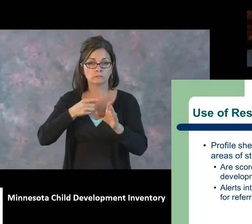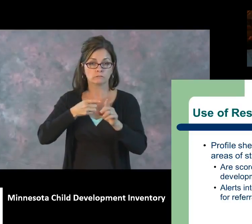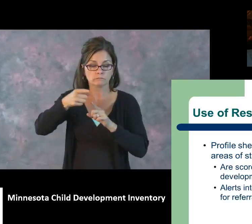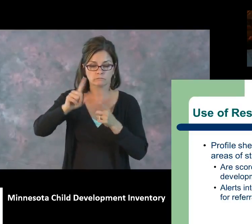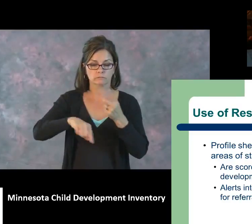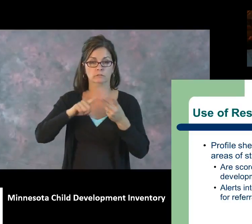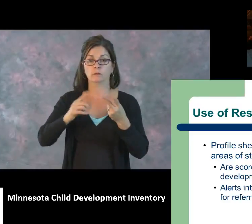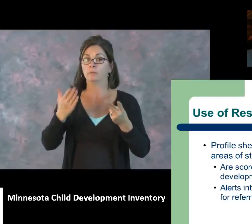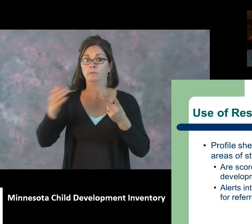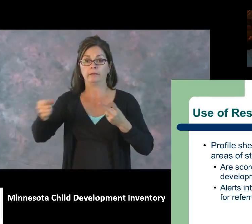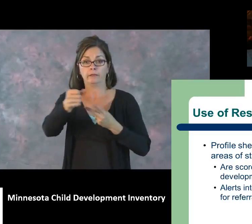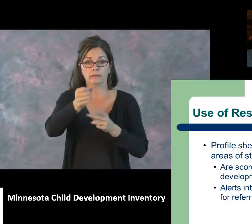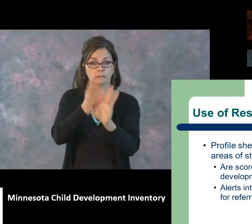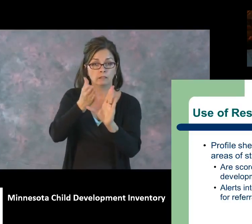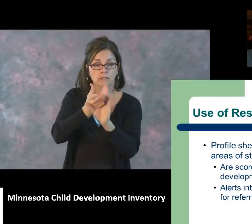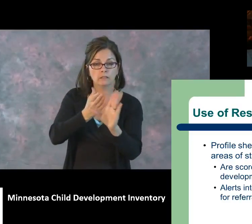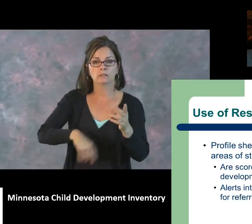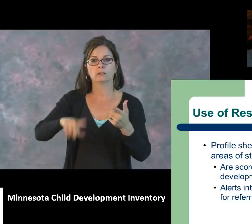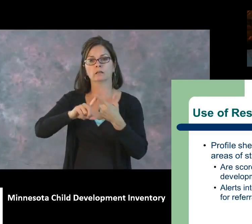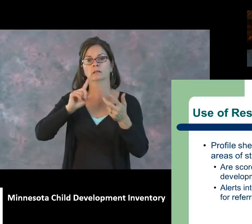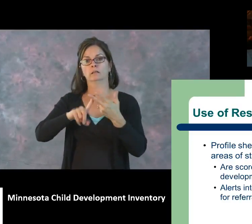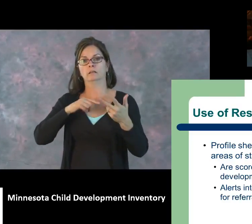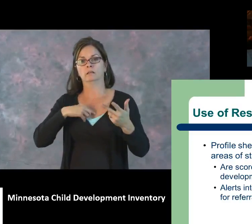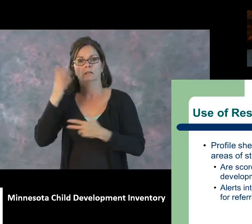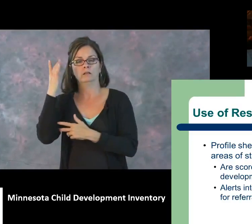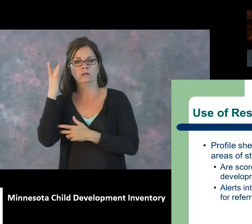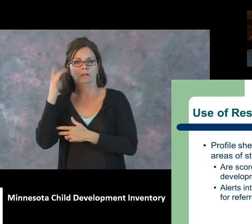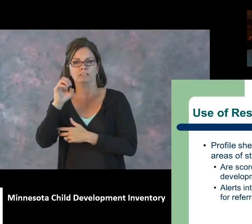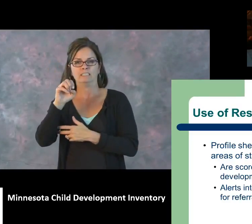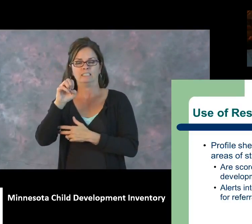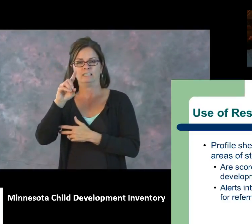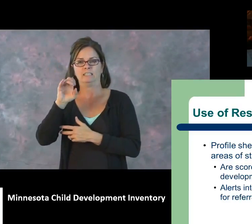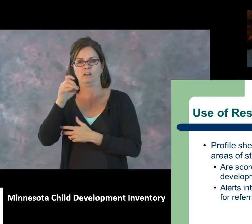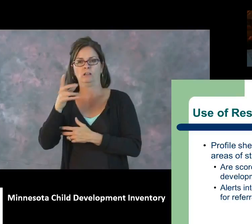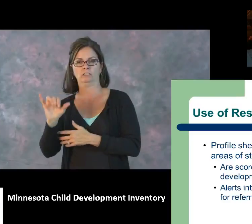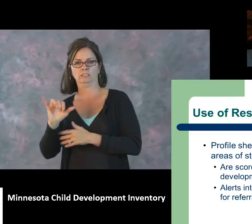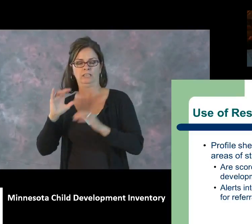look at the etiology that brought him to early intervention to try to determine,